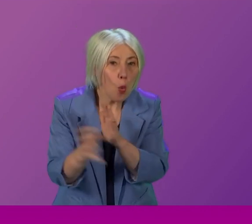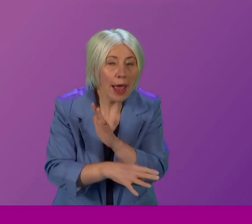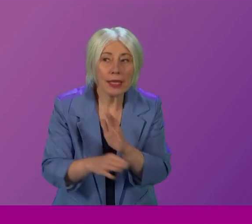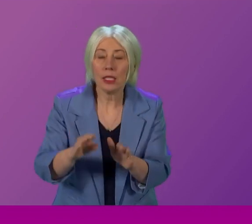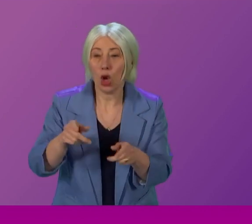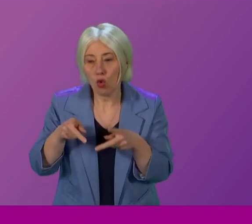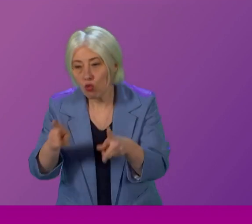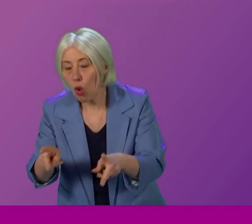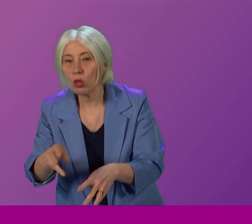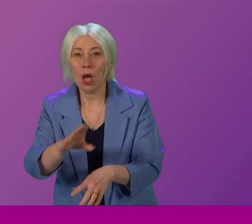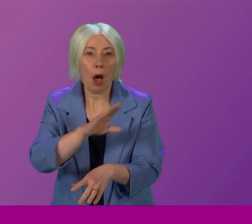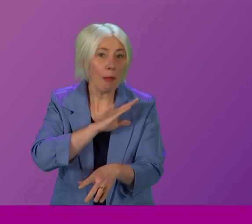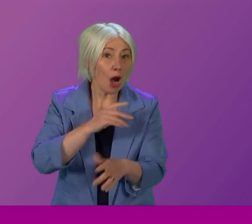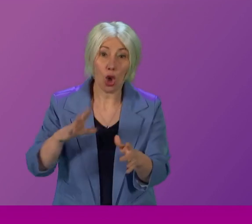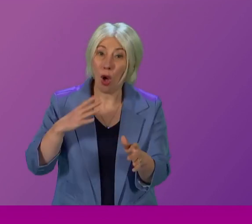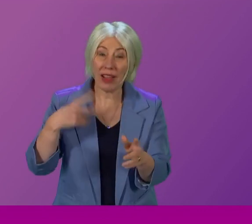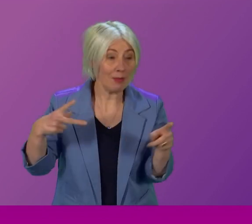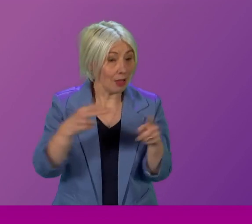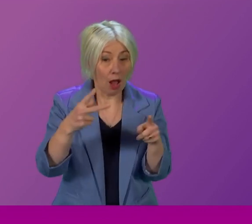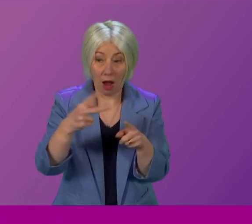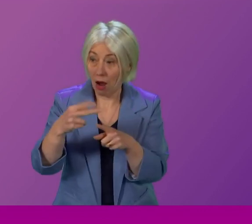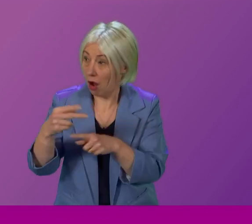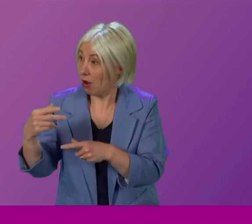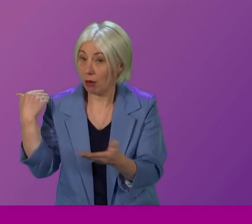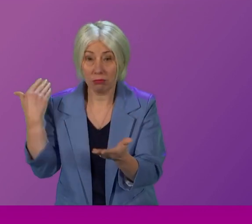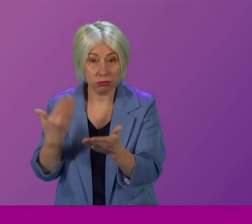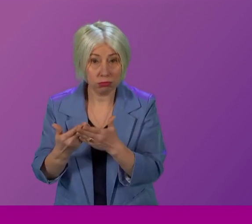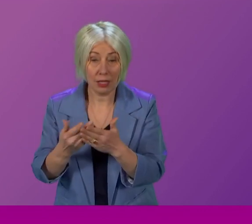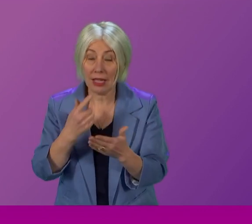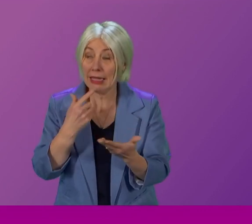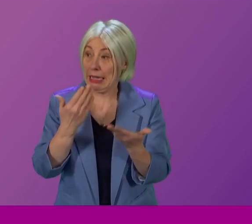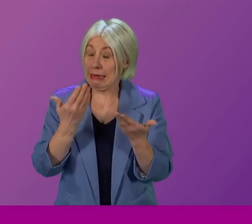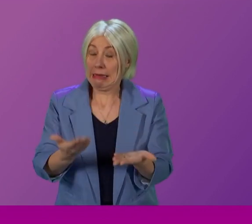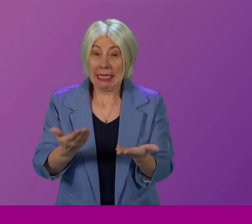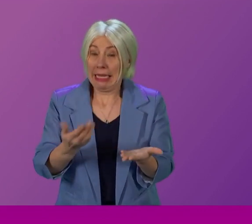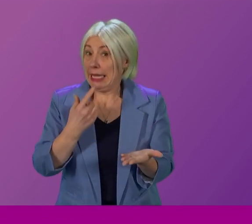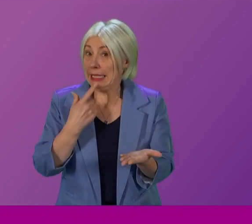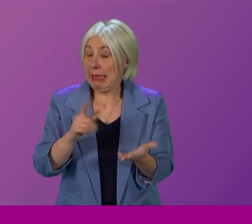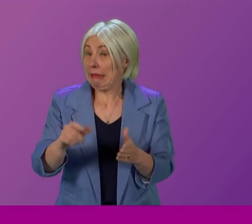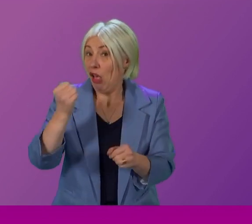Those are cuts that have already happened in previous years. The presentation concludes by saying that the Government’s plans are